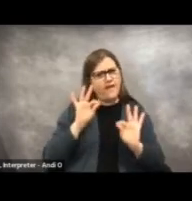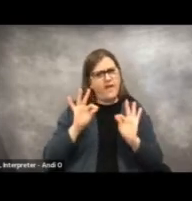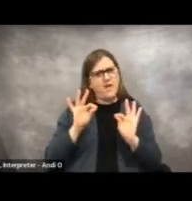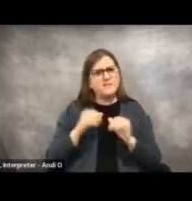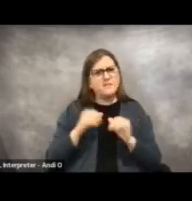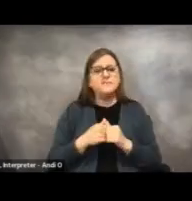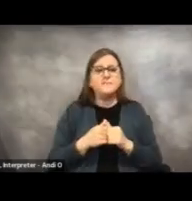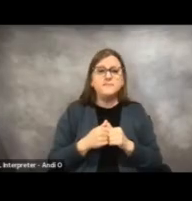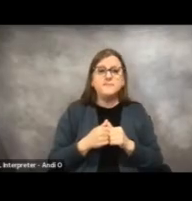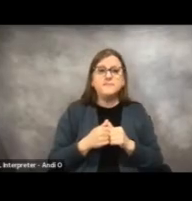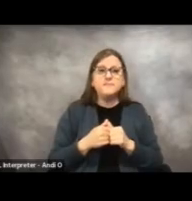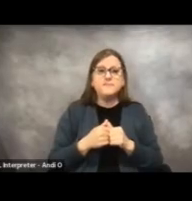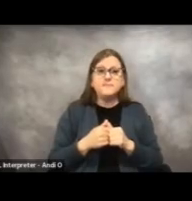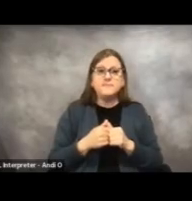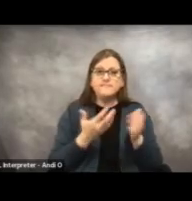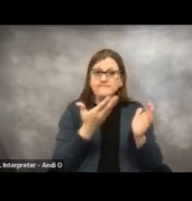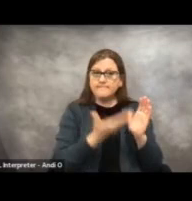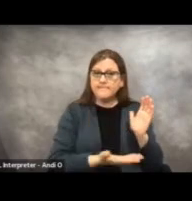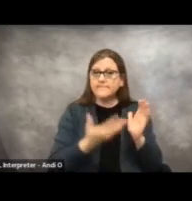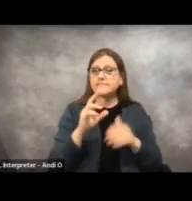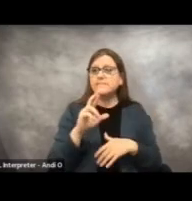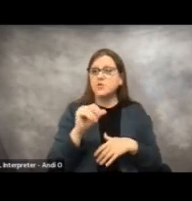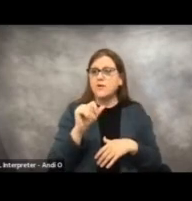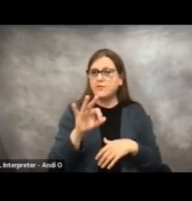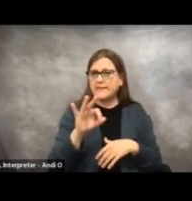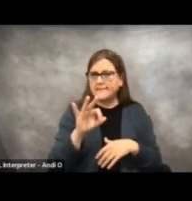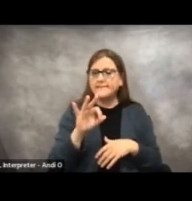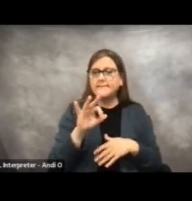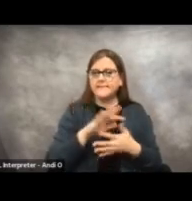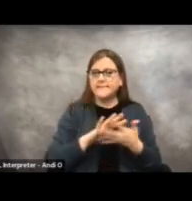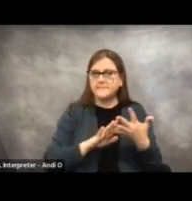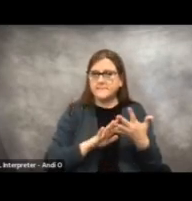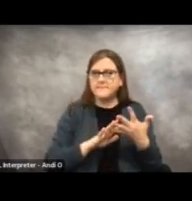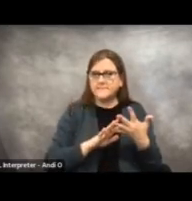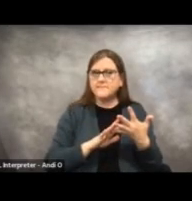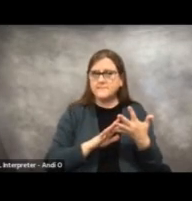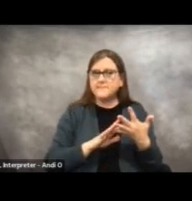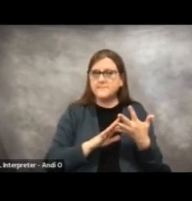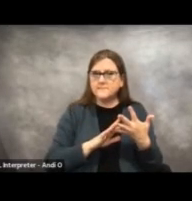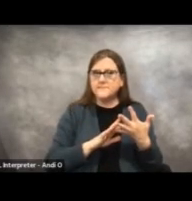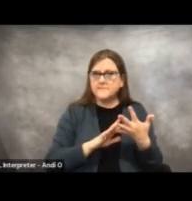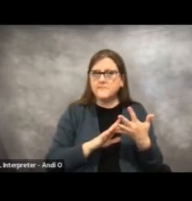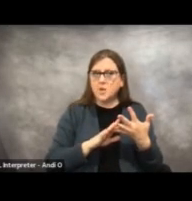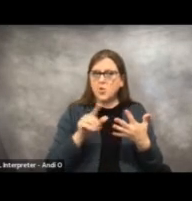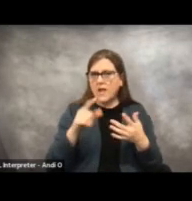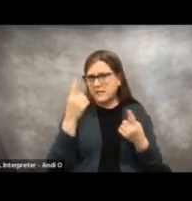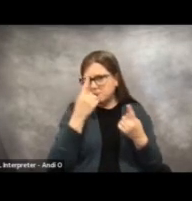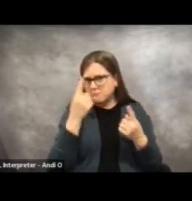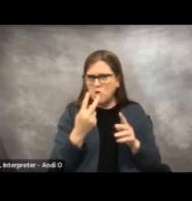please. Make actually the next couple of slides here we have some references for your consideration. You'll note